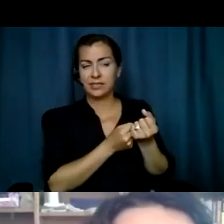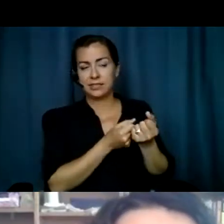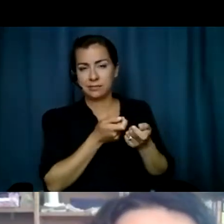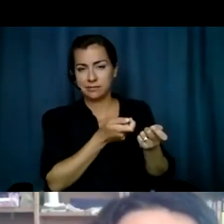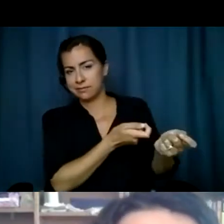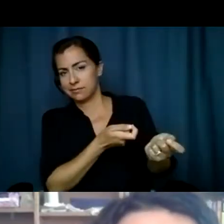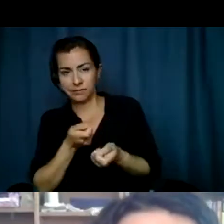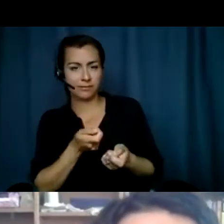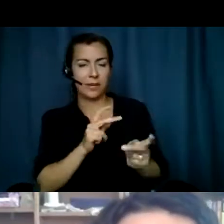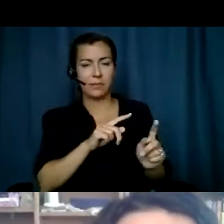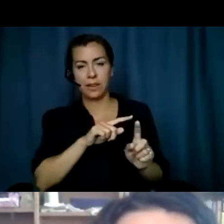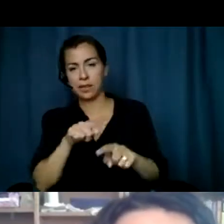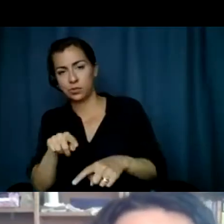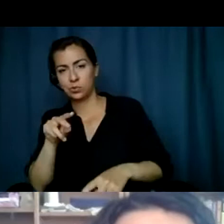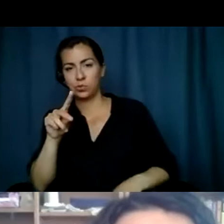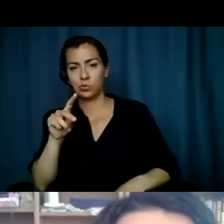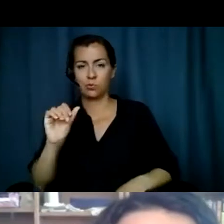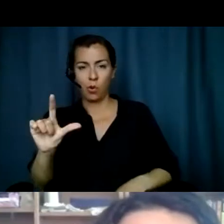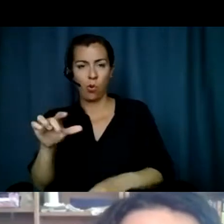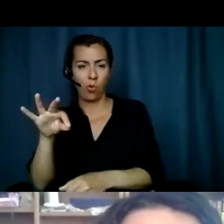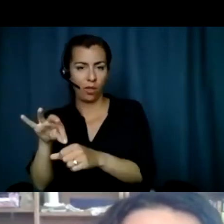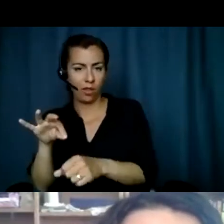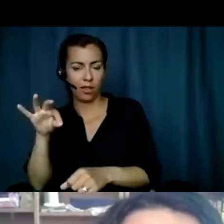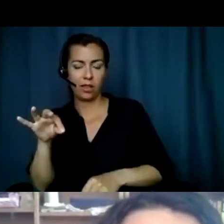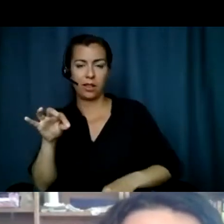office? That can go to everyone.